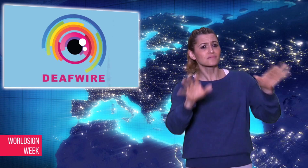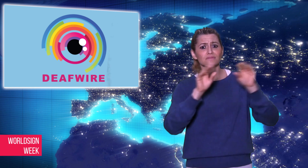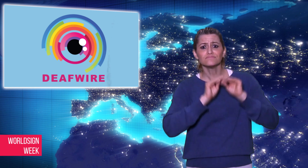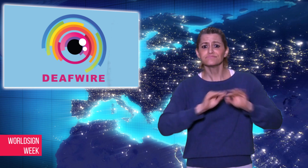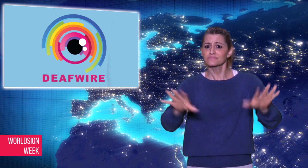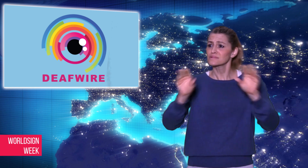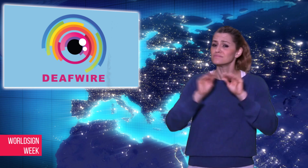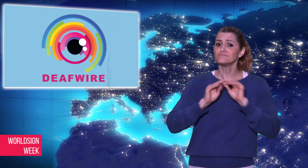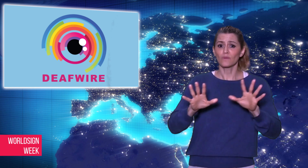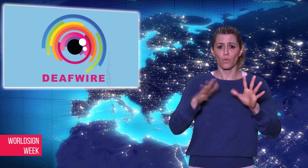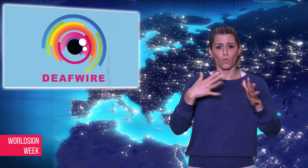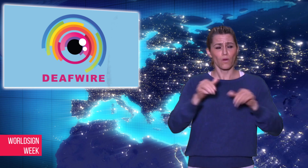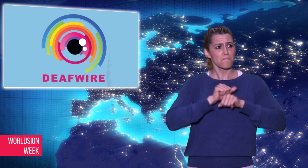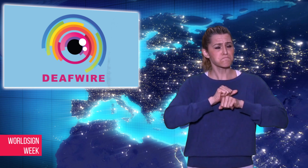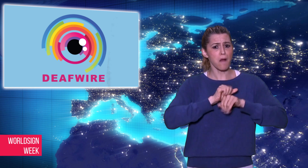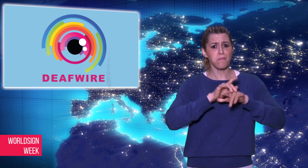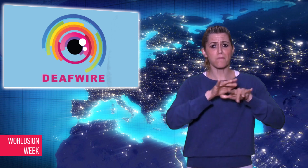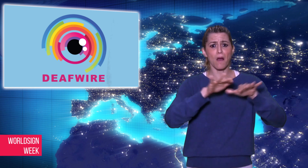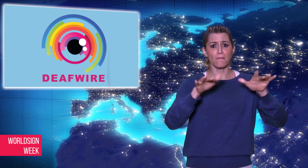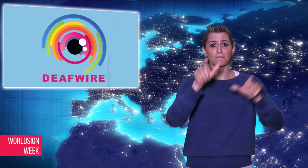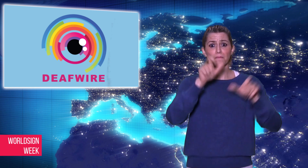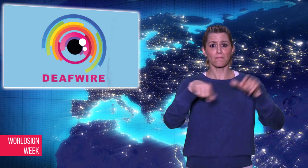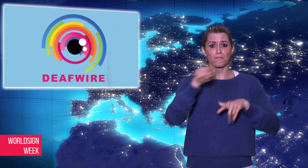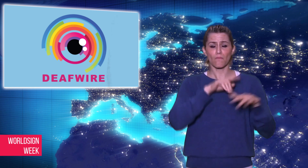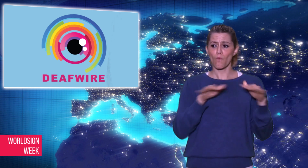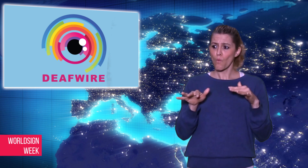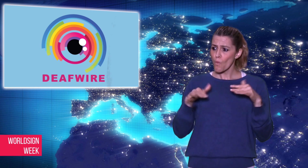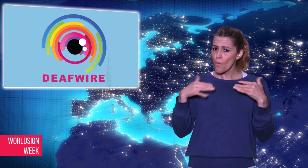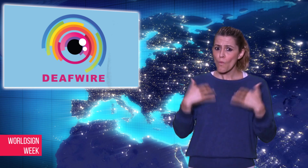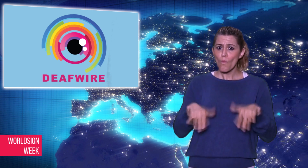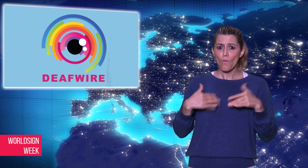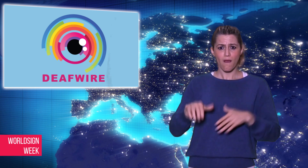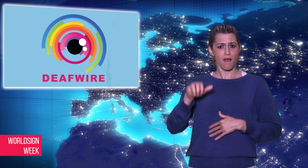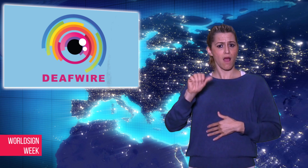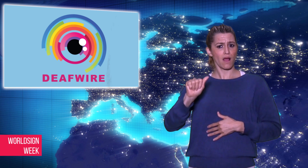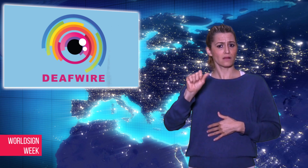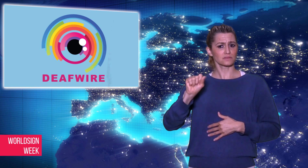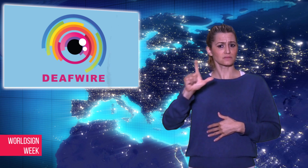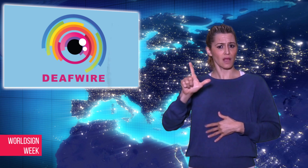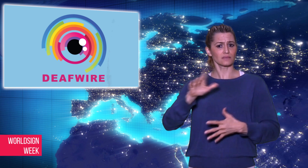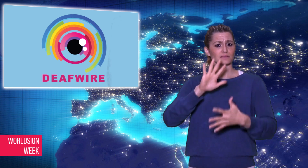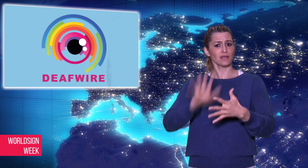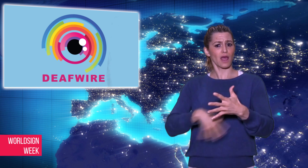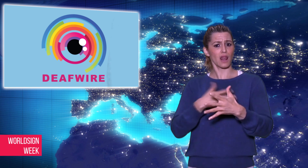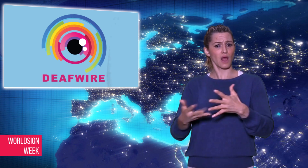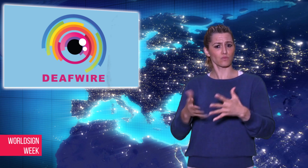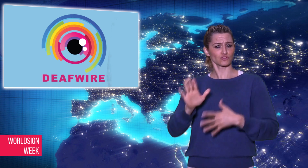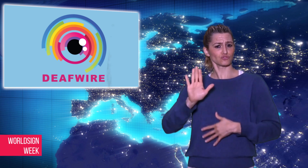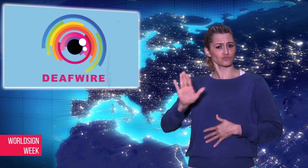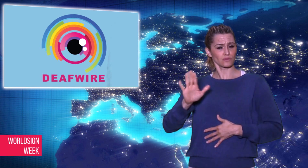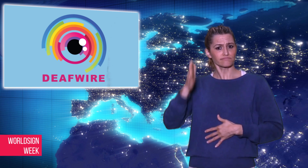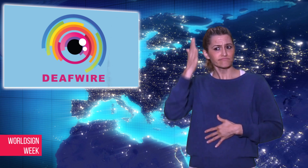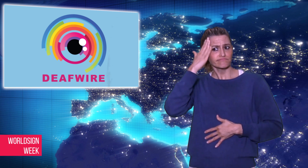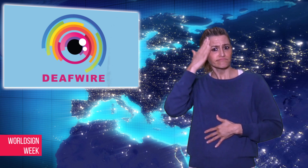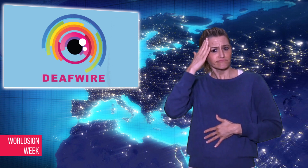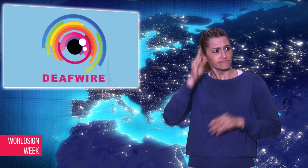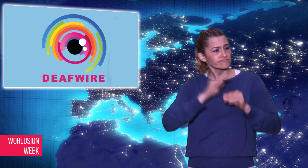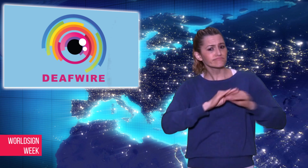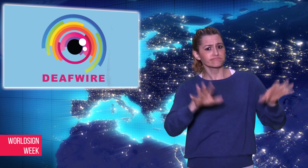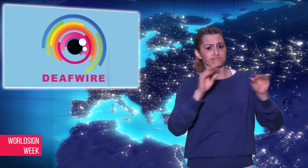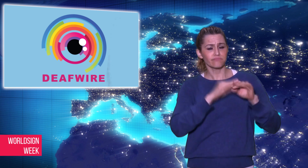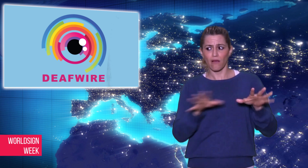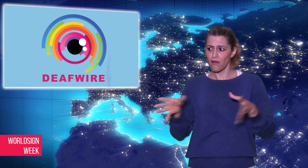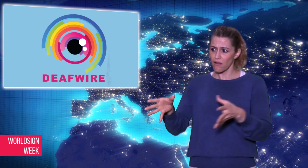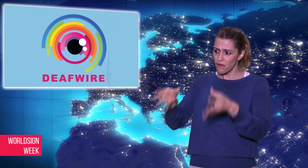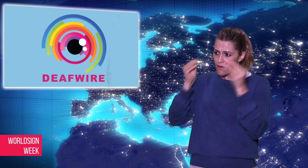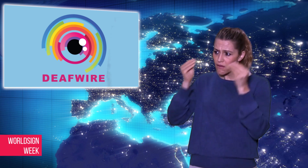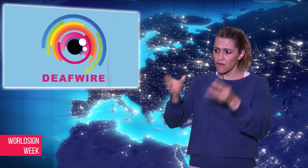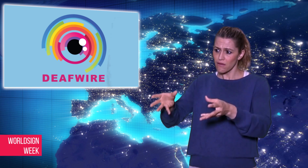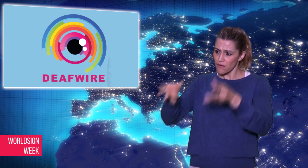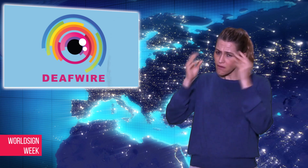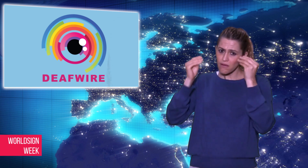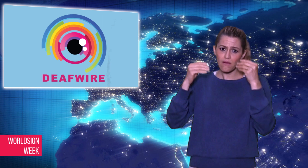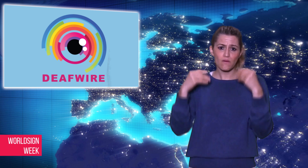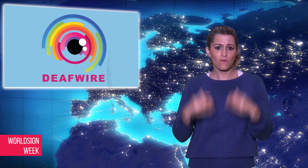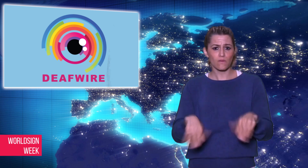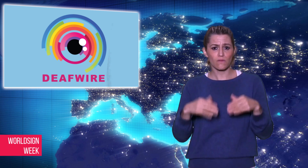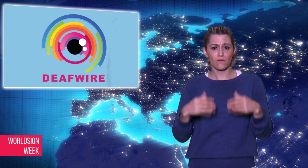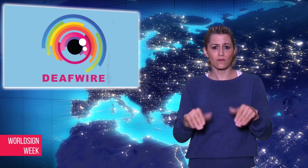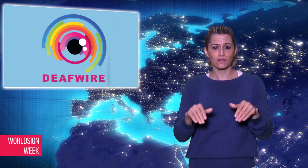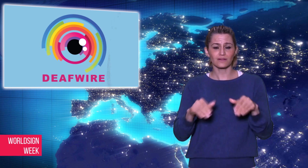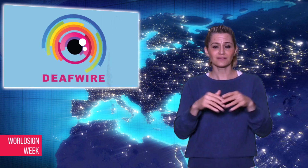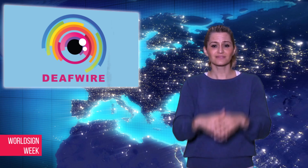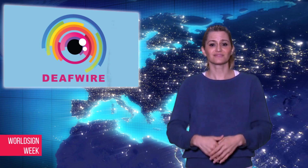videos. Her videos generated a lot of ASL awareness.